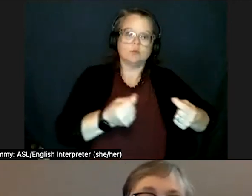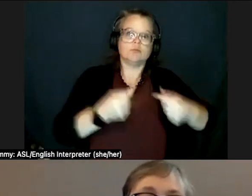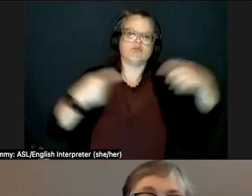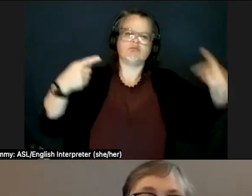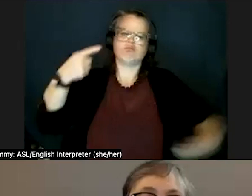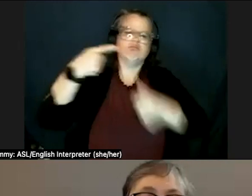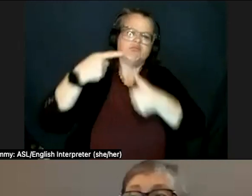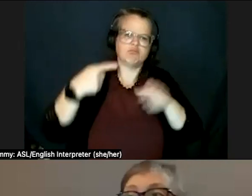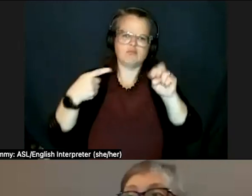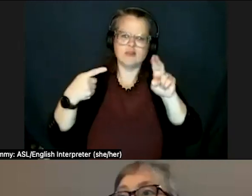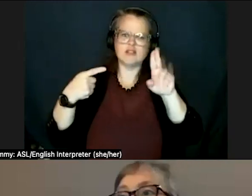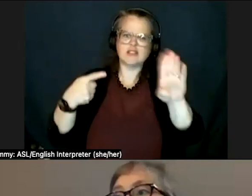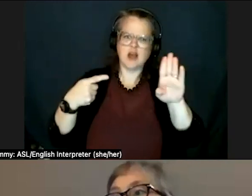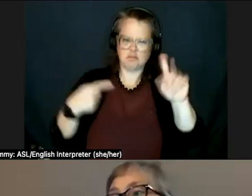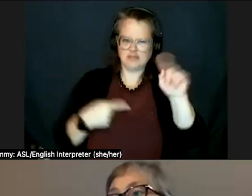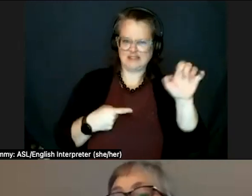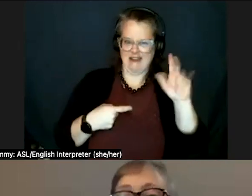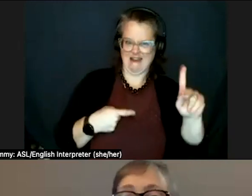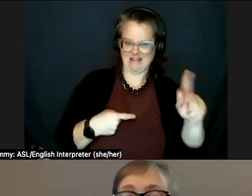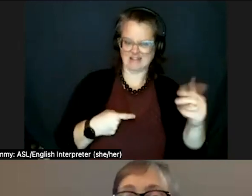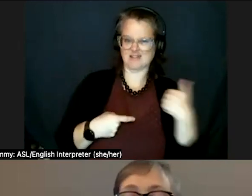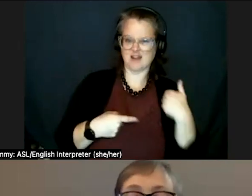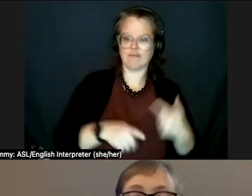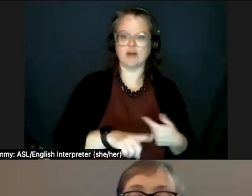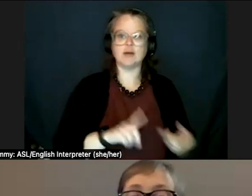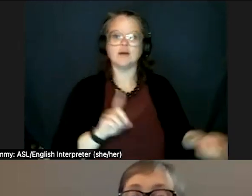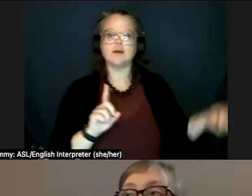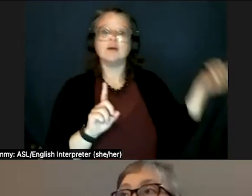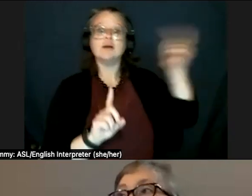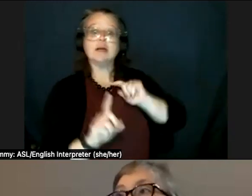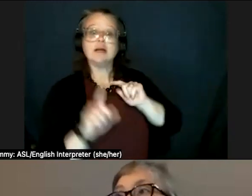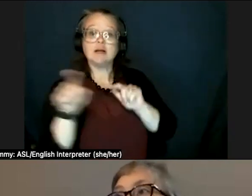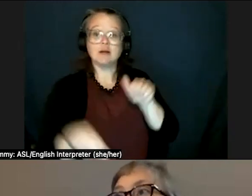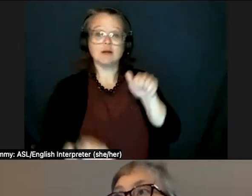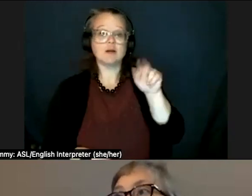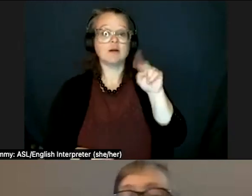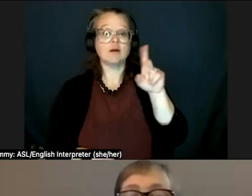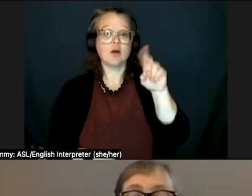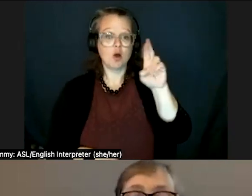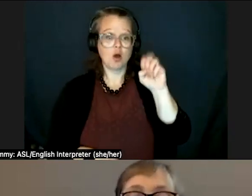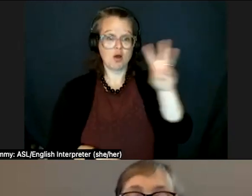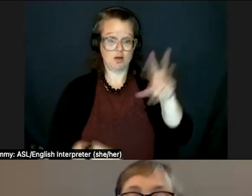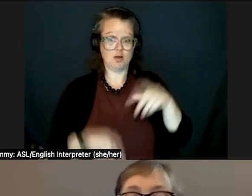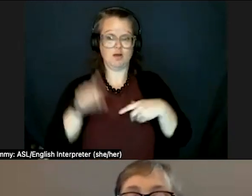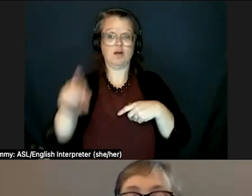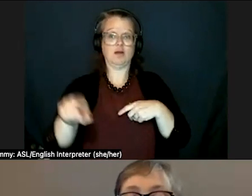Andrew: We're also looking at Power Automate. So Brendan, when you figure that out, can you, you